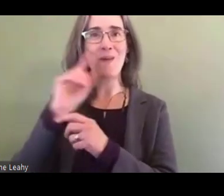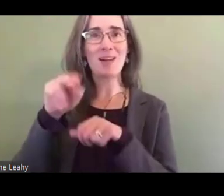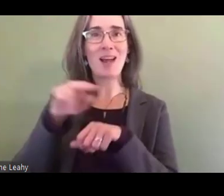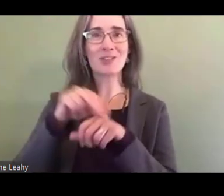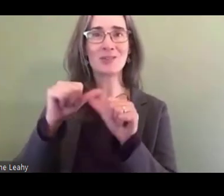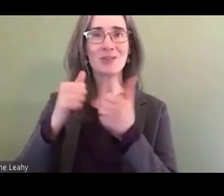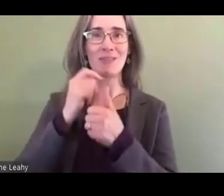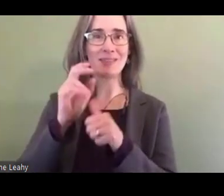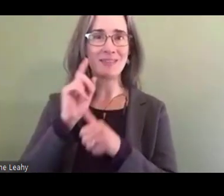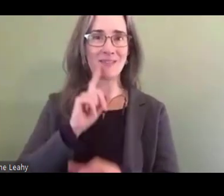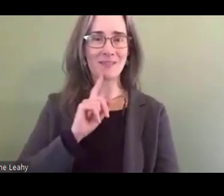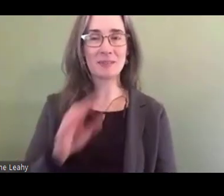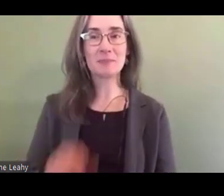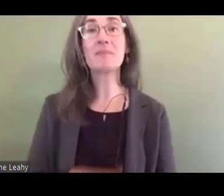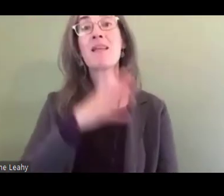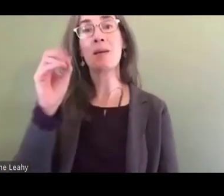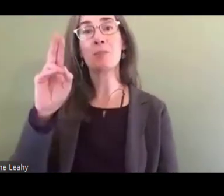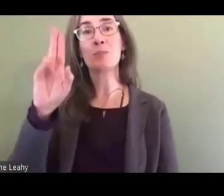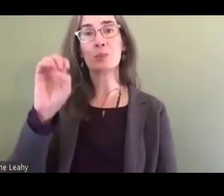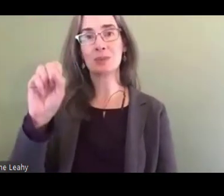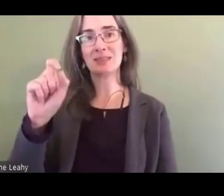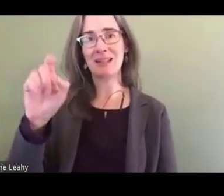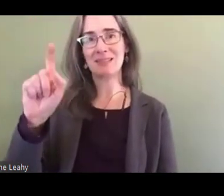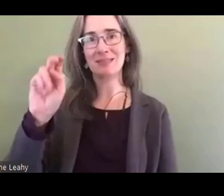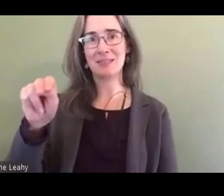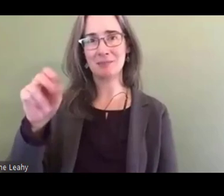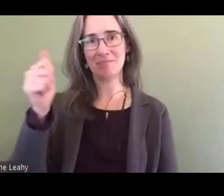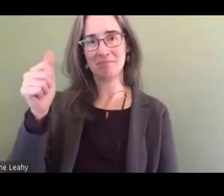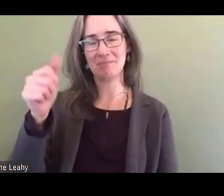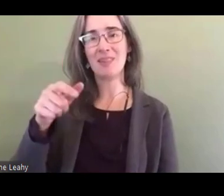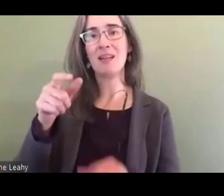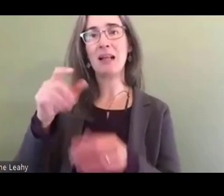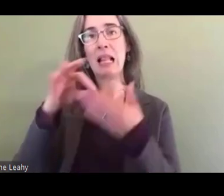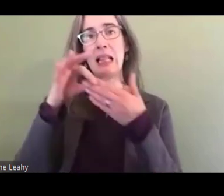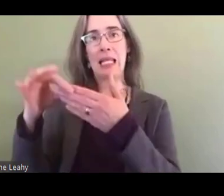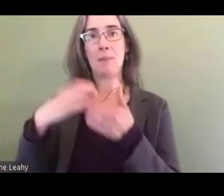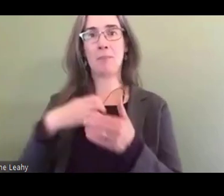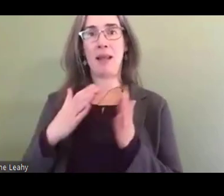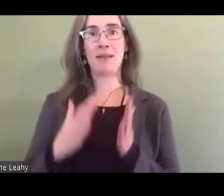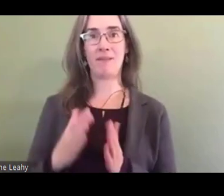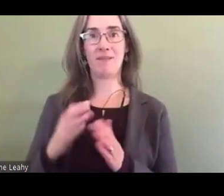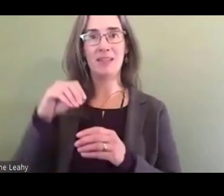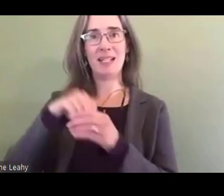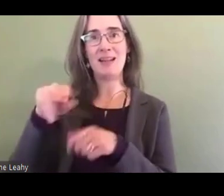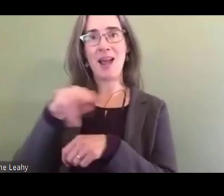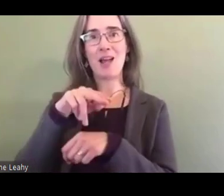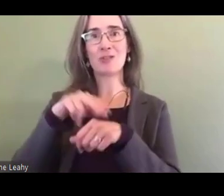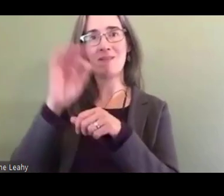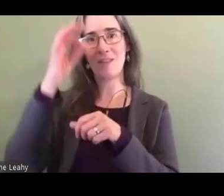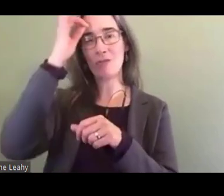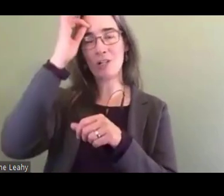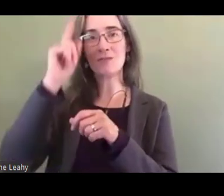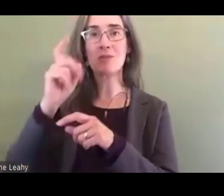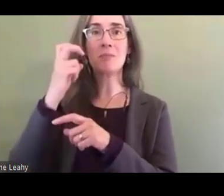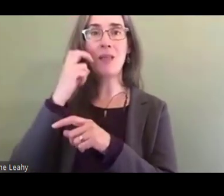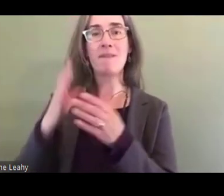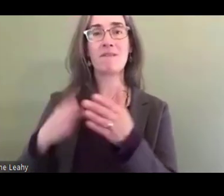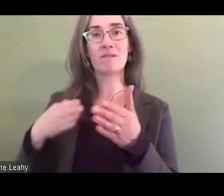And Bruce Sexton, who was the lead plaintiff in National Federation of the Blind v. Target.